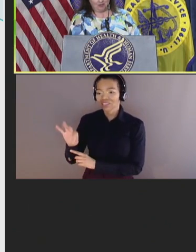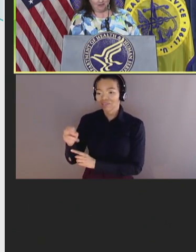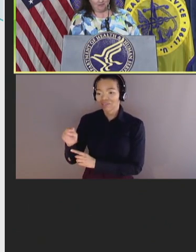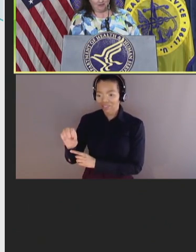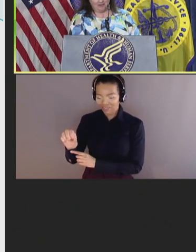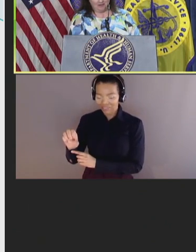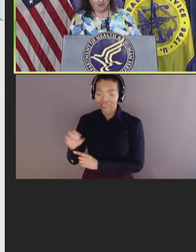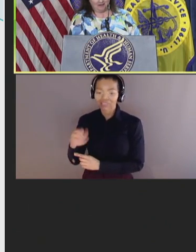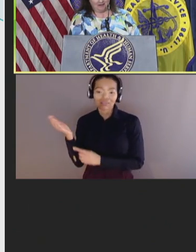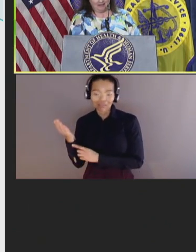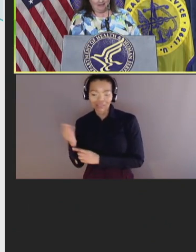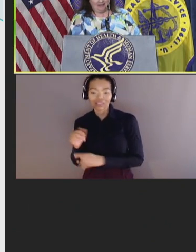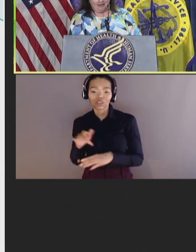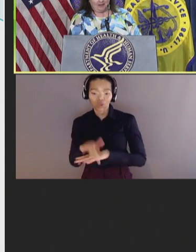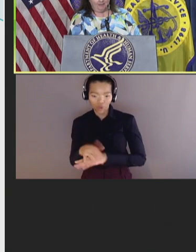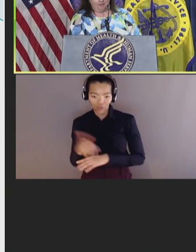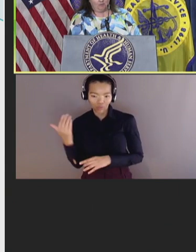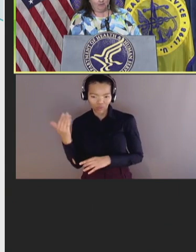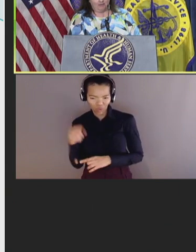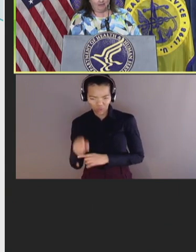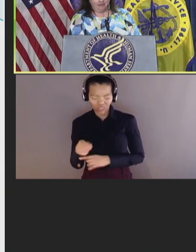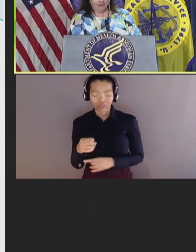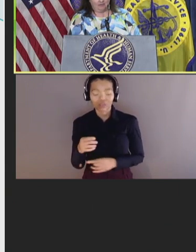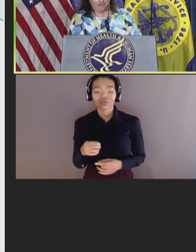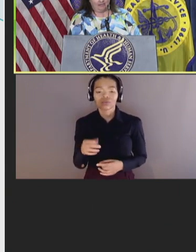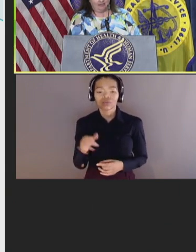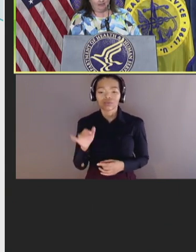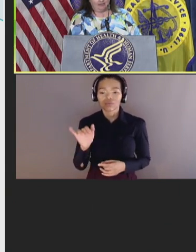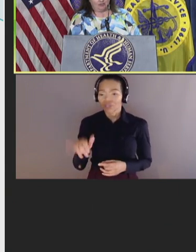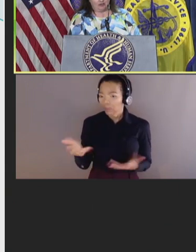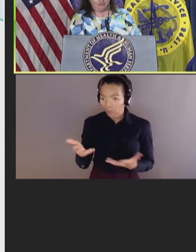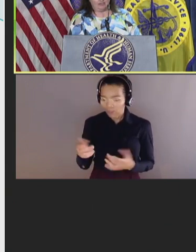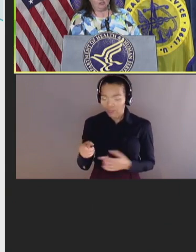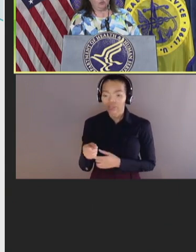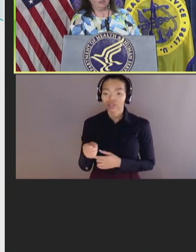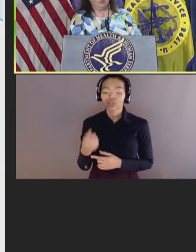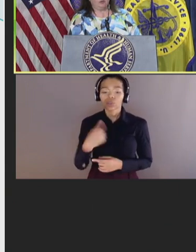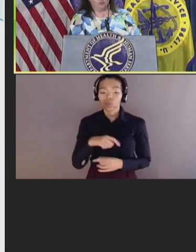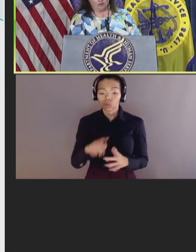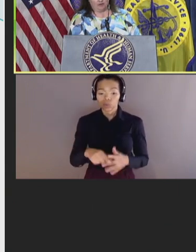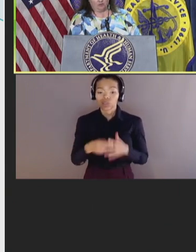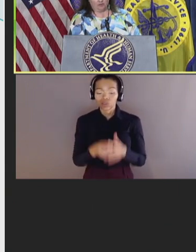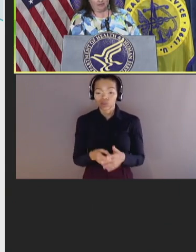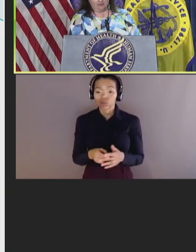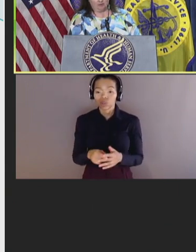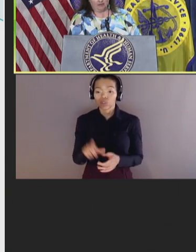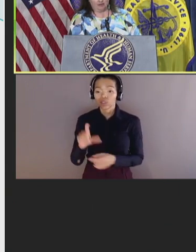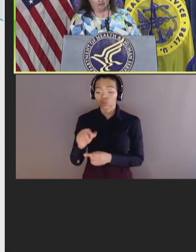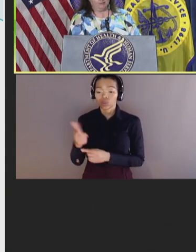of what they are. But one of the things that we did start in 2021 was what we called Community